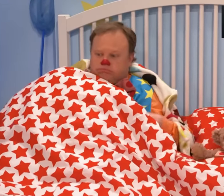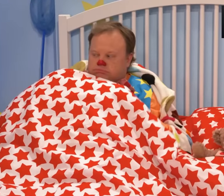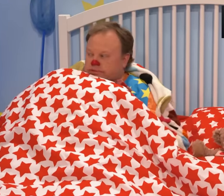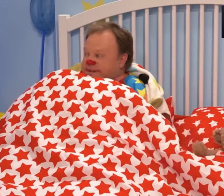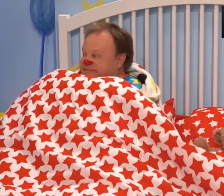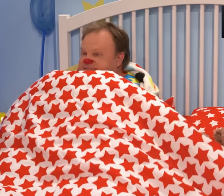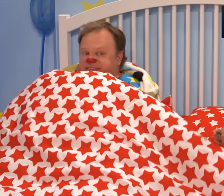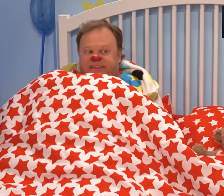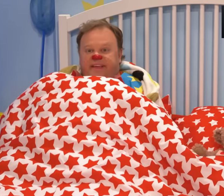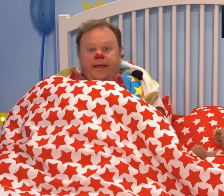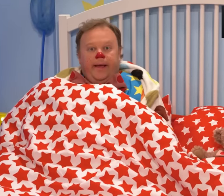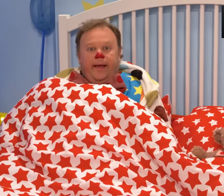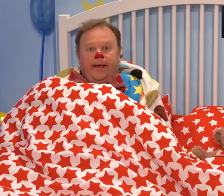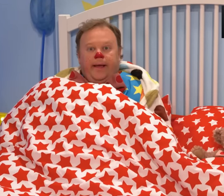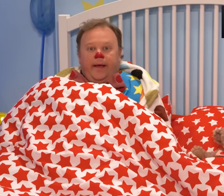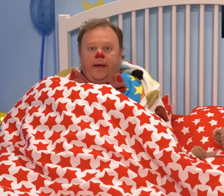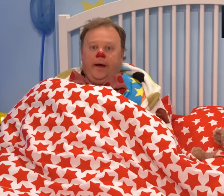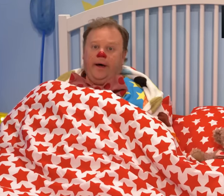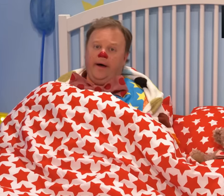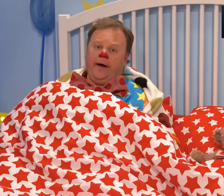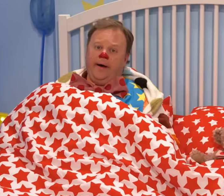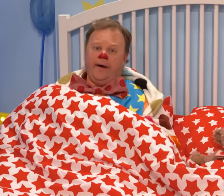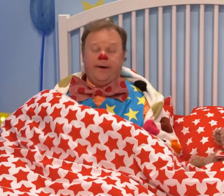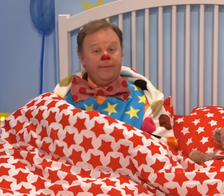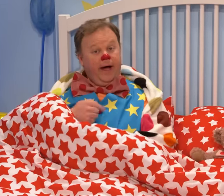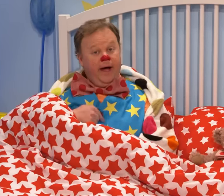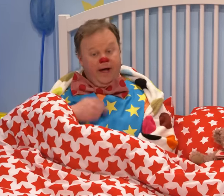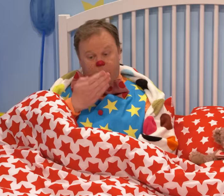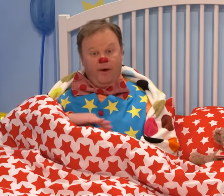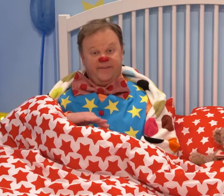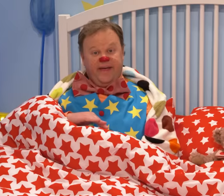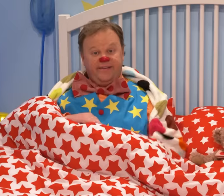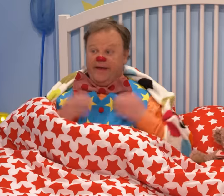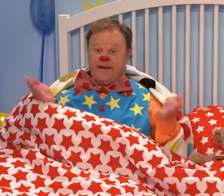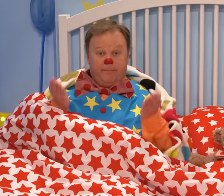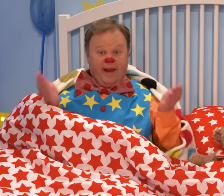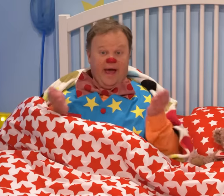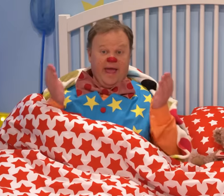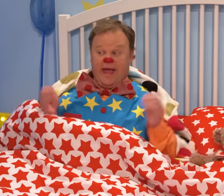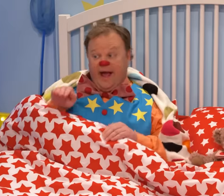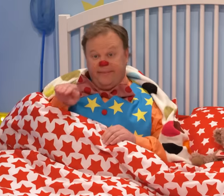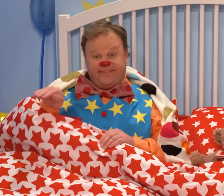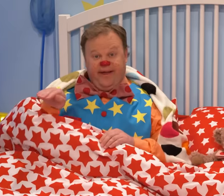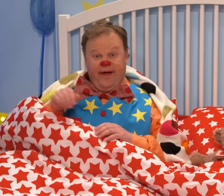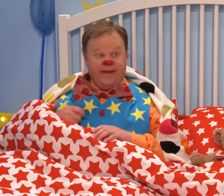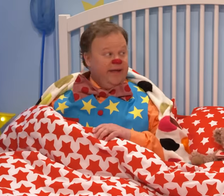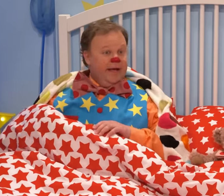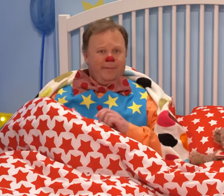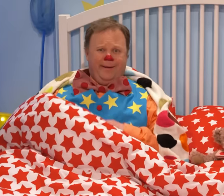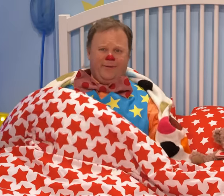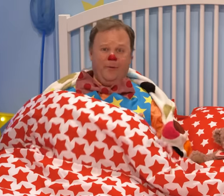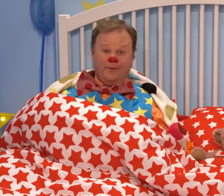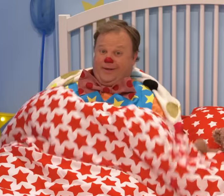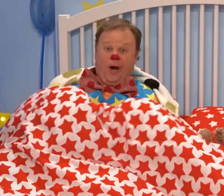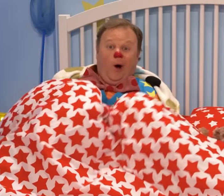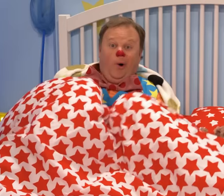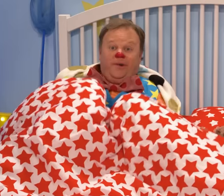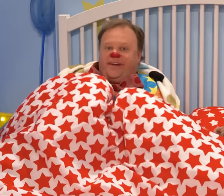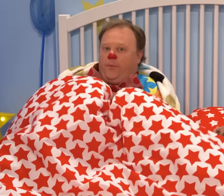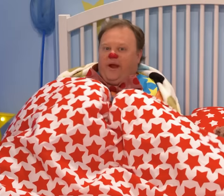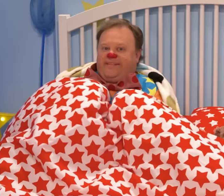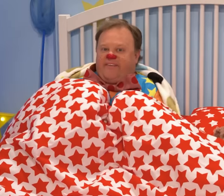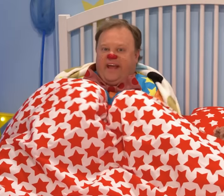what's the matter mr tumble oh i wanted to play outside but it's all cold and wintery